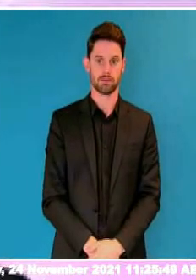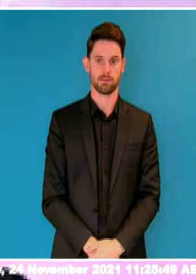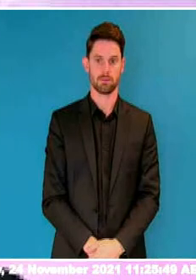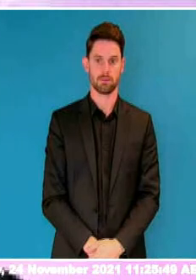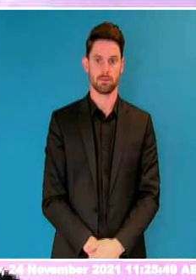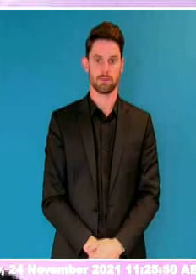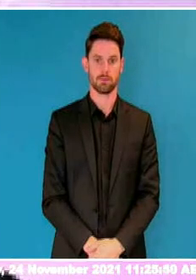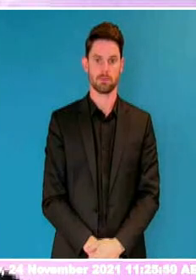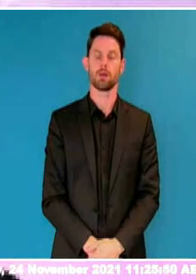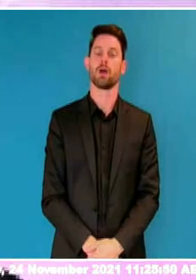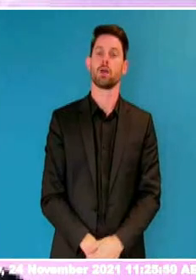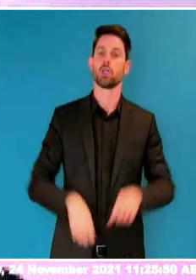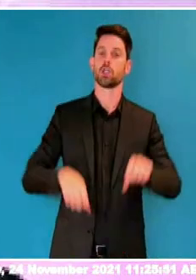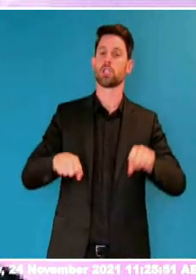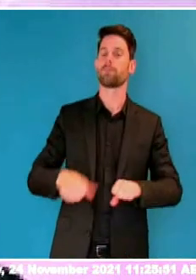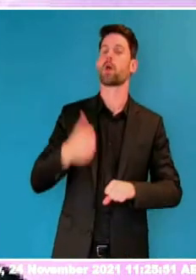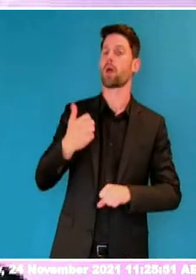Thank you.